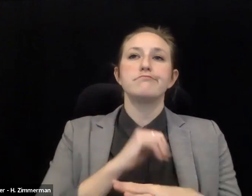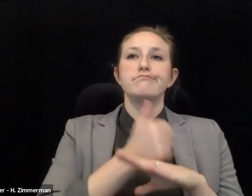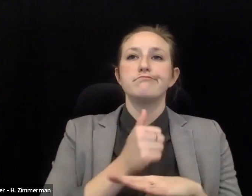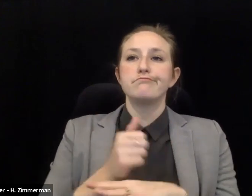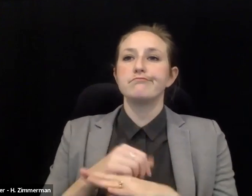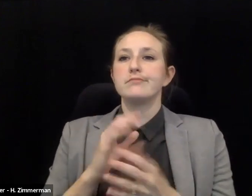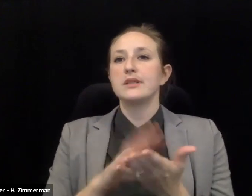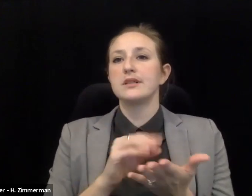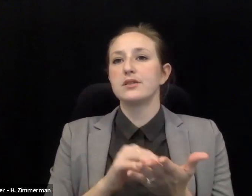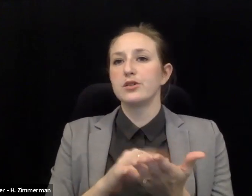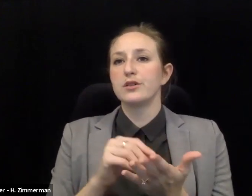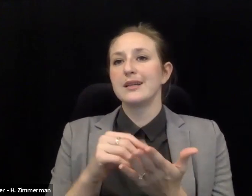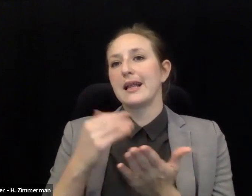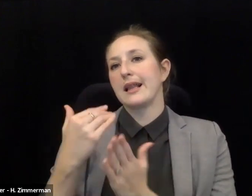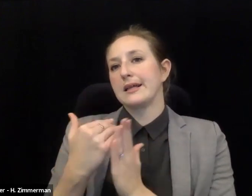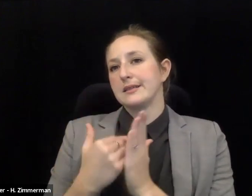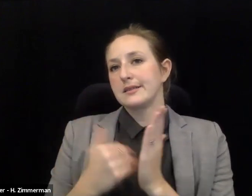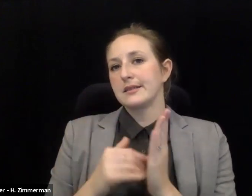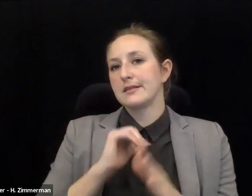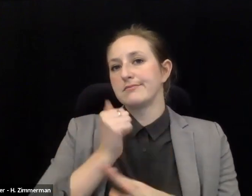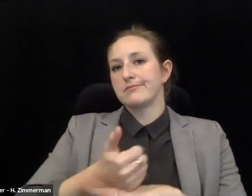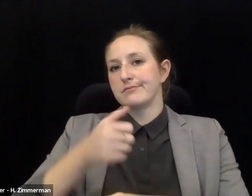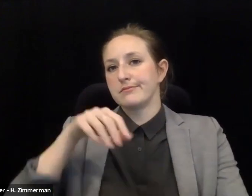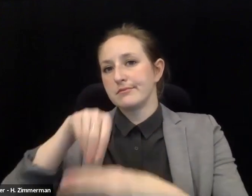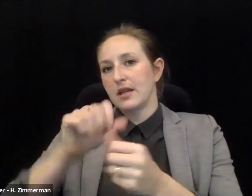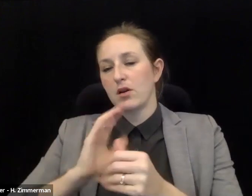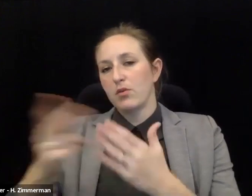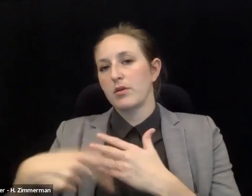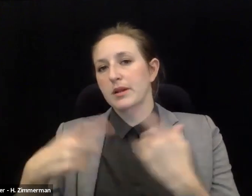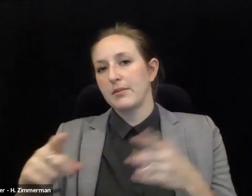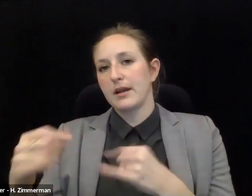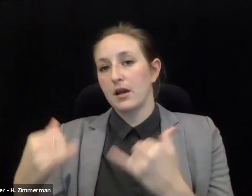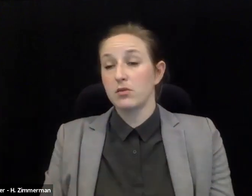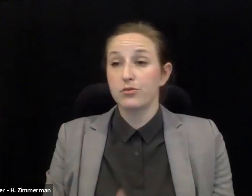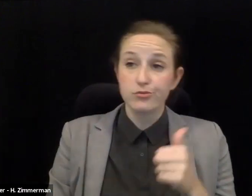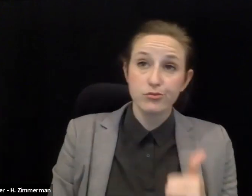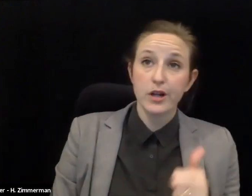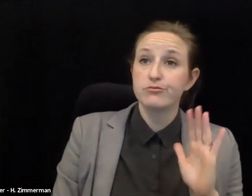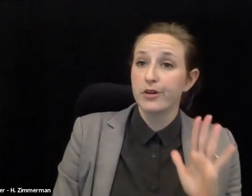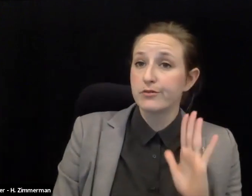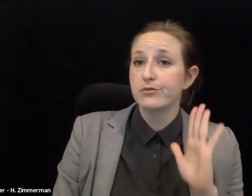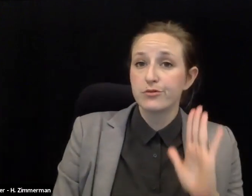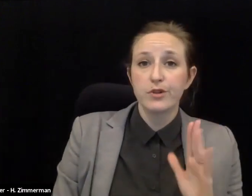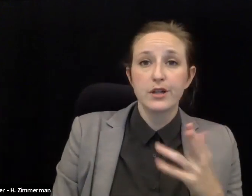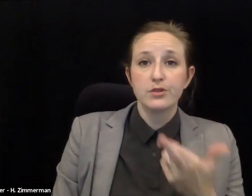programming that's going on right now. Justin Harford: That's great. Those are all great, great resources. Thank you. Thank you,